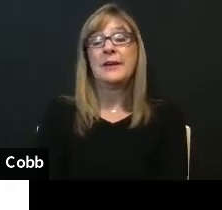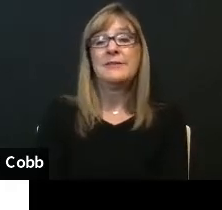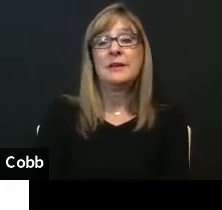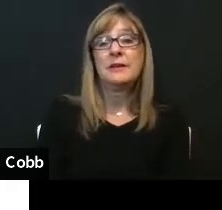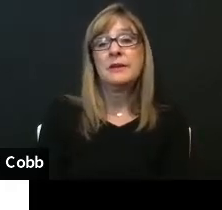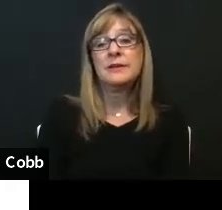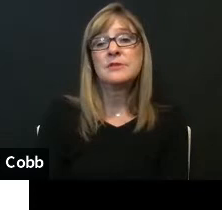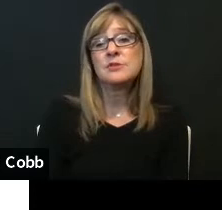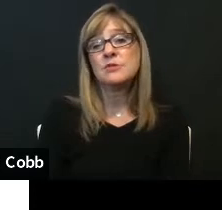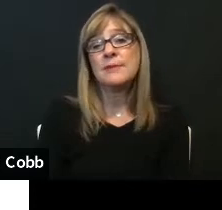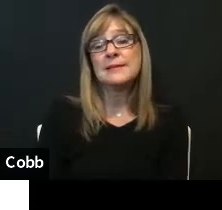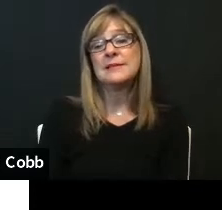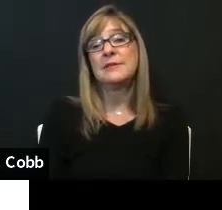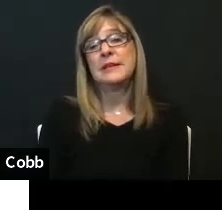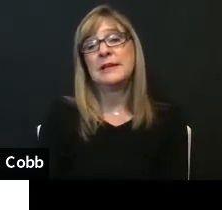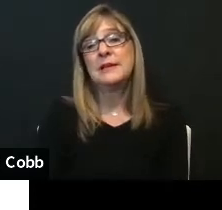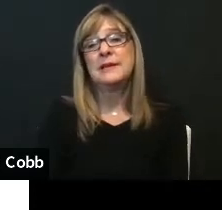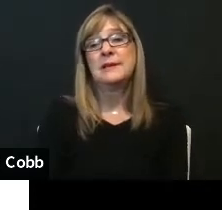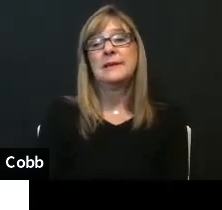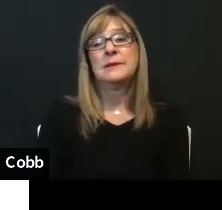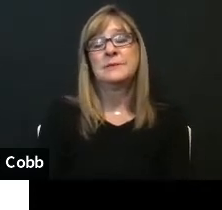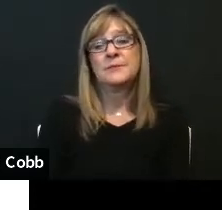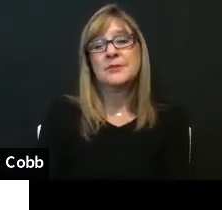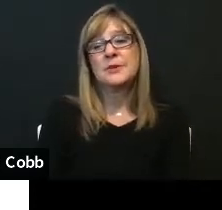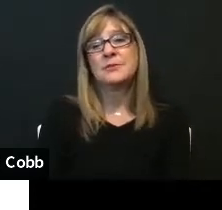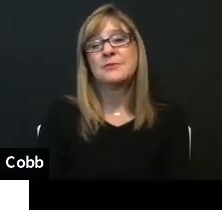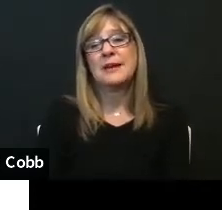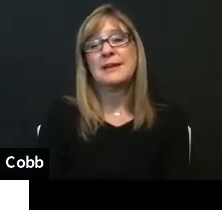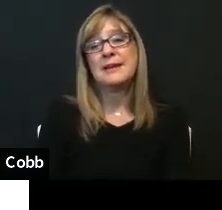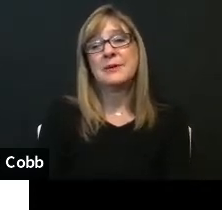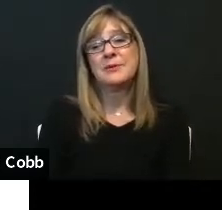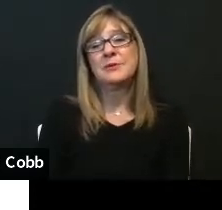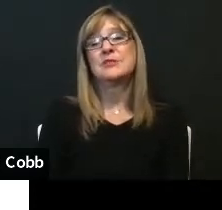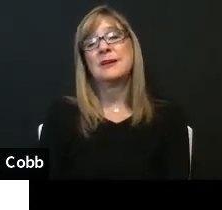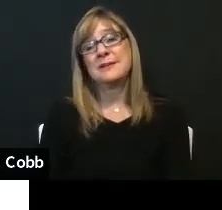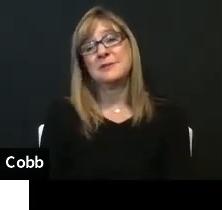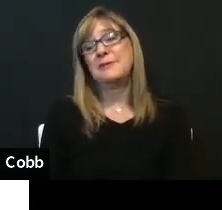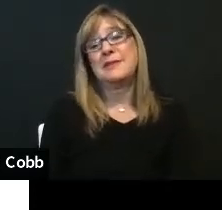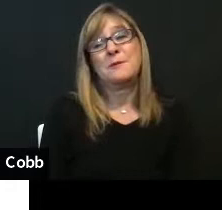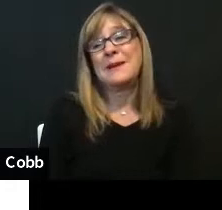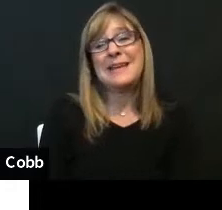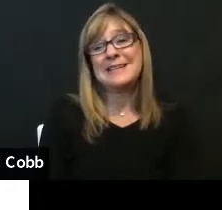They're having internet Zoom activity so right now we're trying to do everything we can